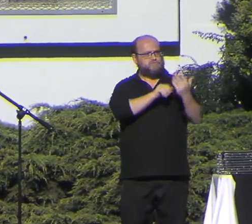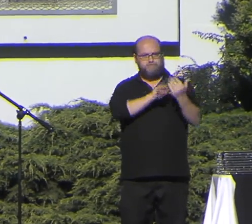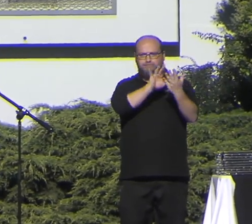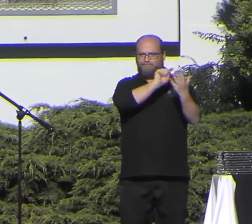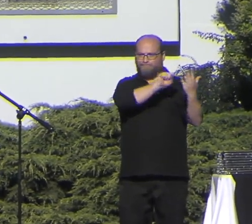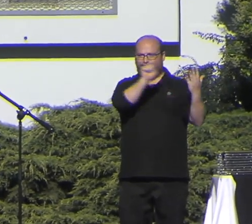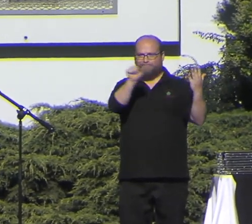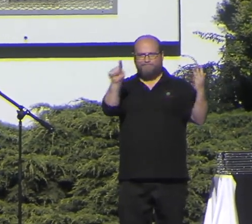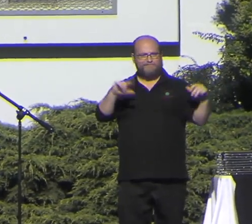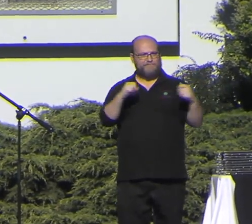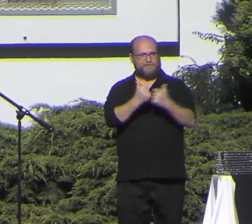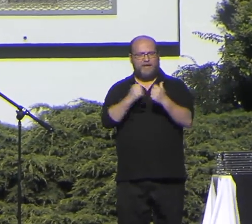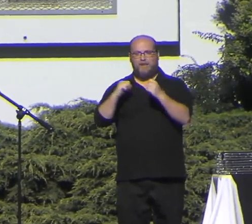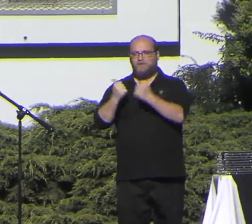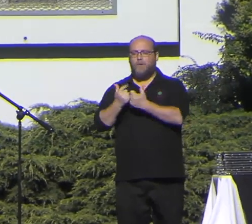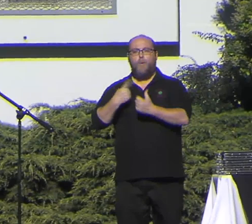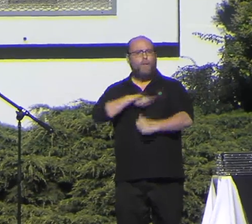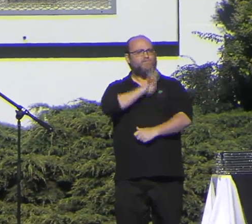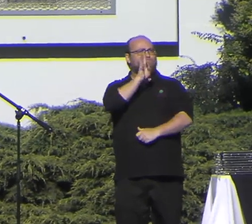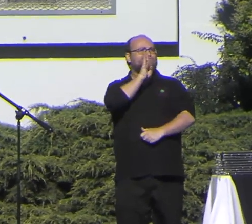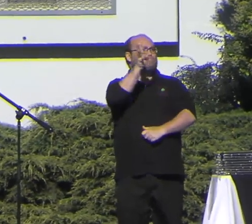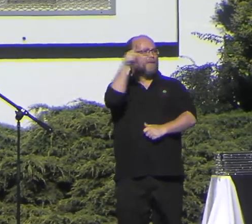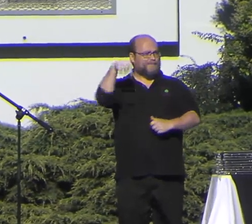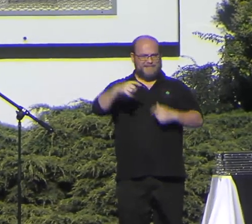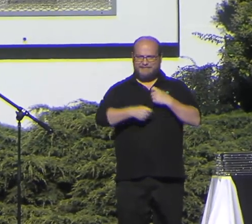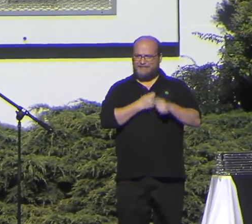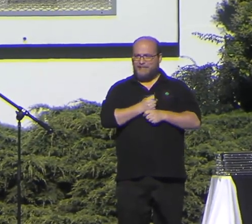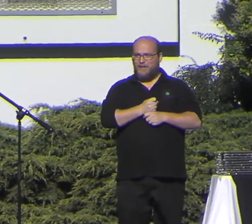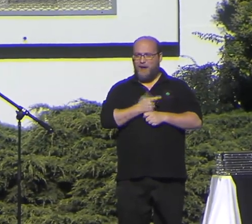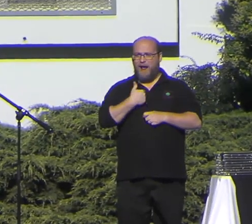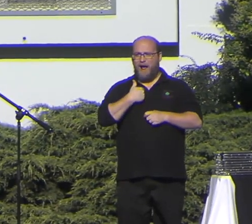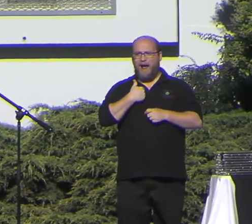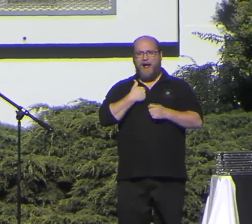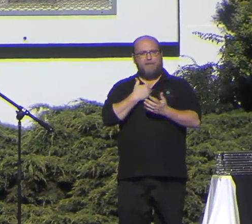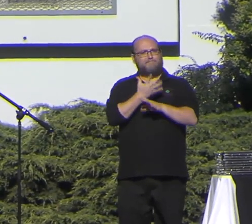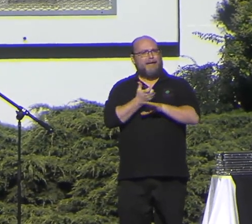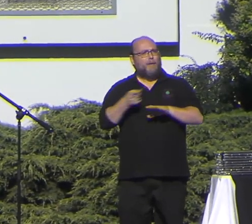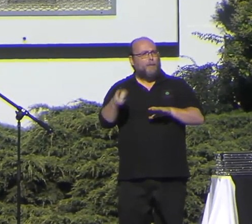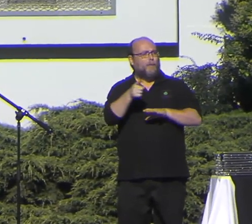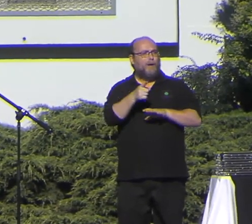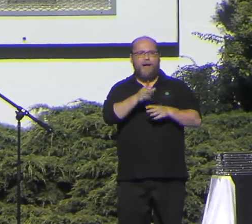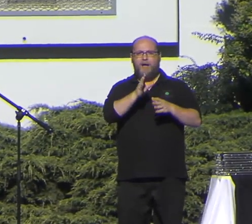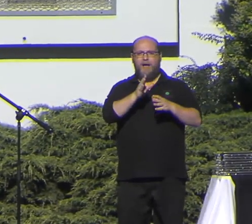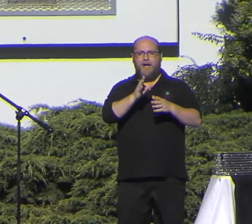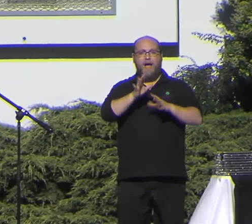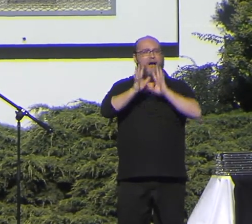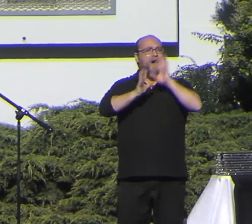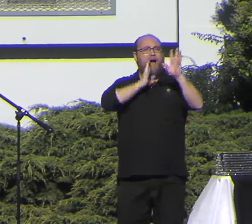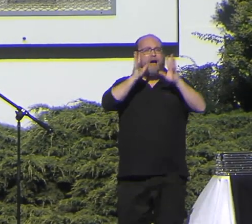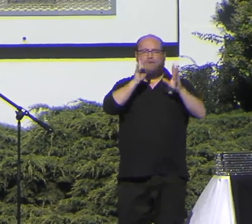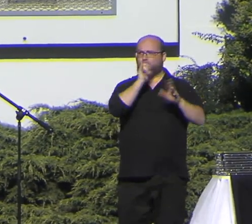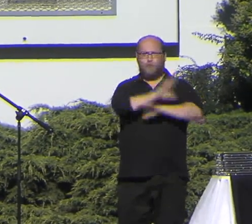We let our voices be heard this year and I implore you don't stop being loud. Don't stop in your fight to create change